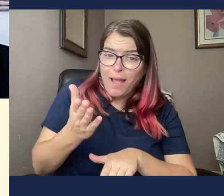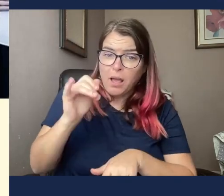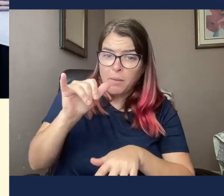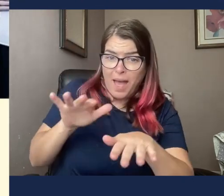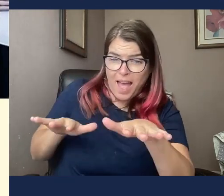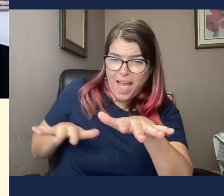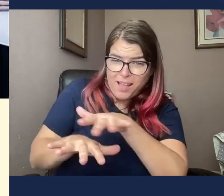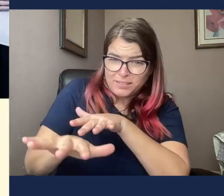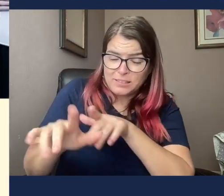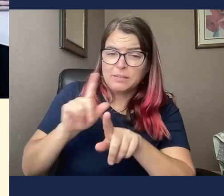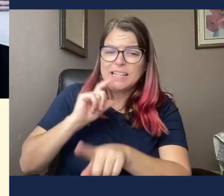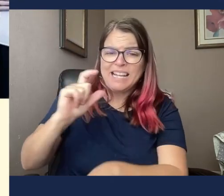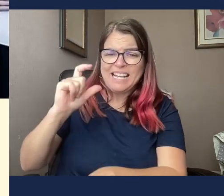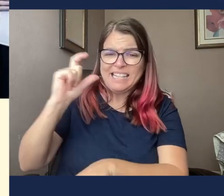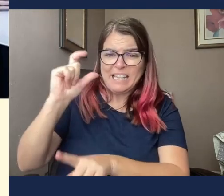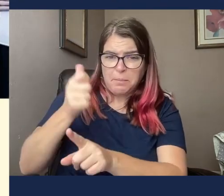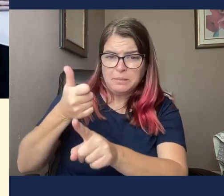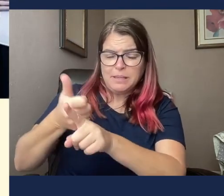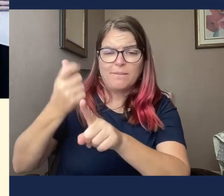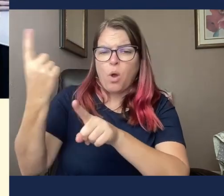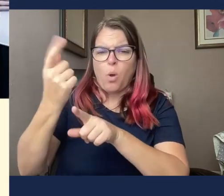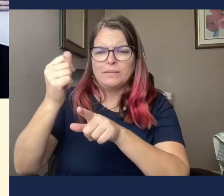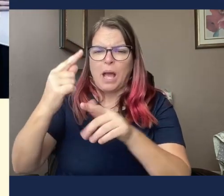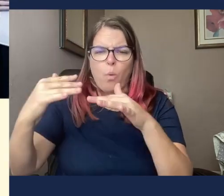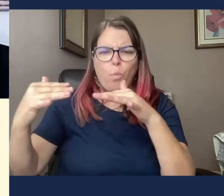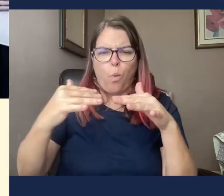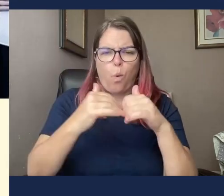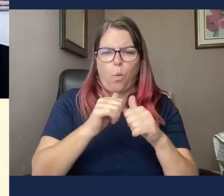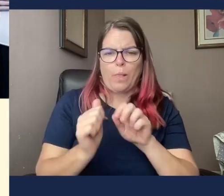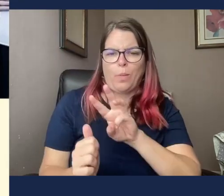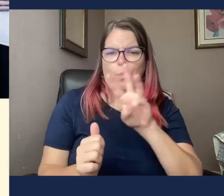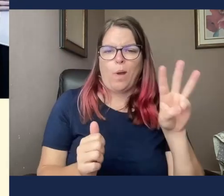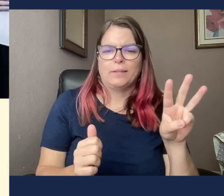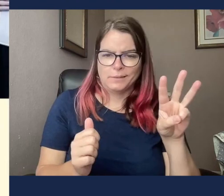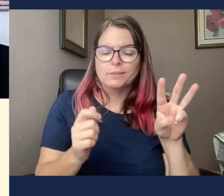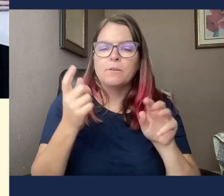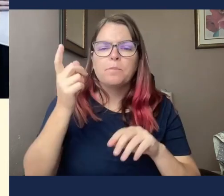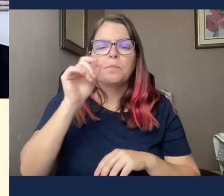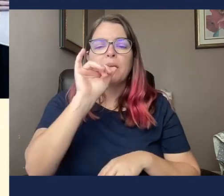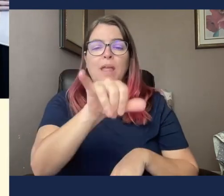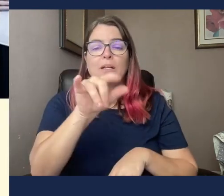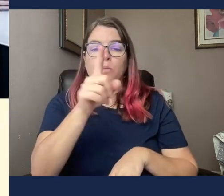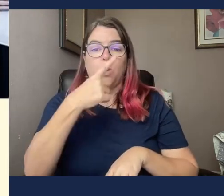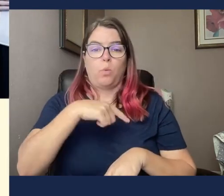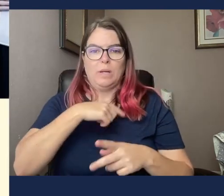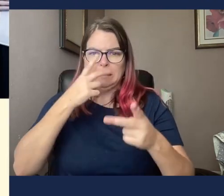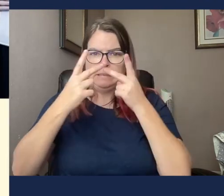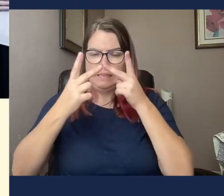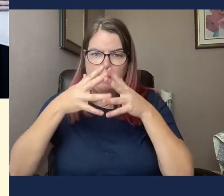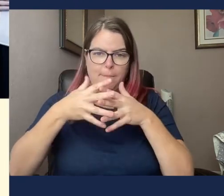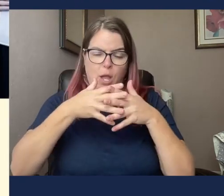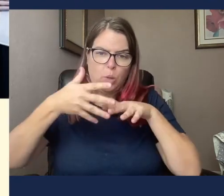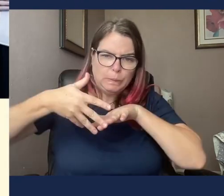narratives, it leads to prejudicial attitudes or bias bias against Muslims which leads to discriminator practices